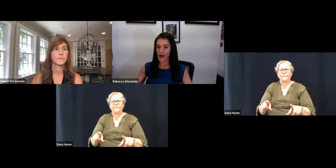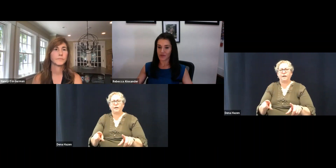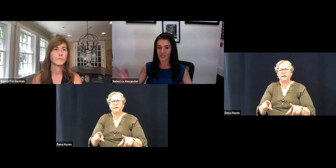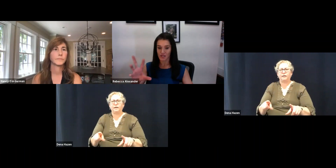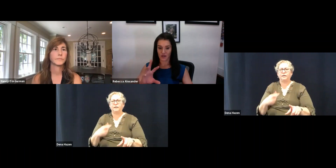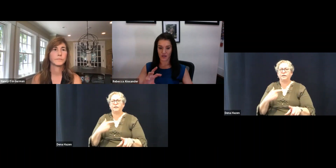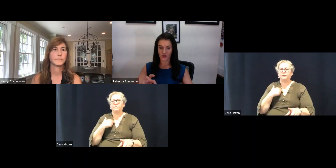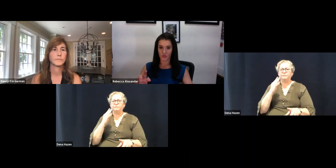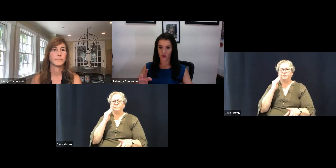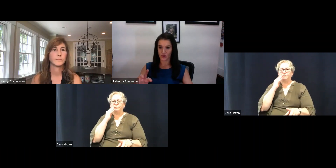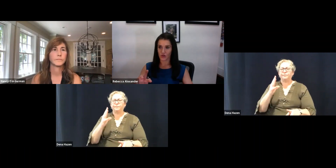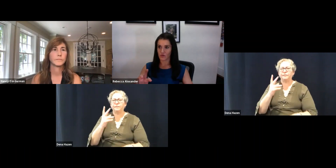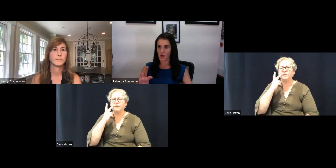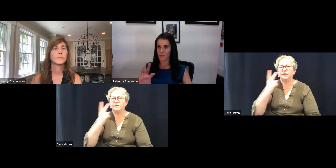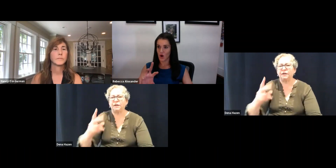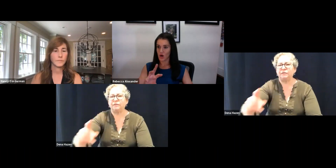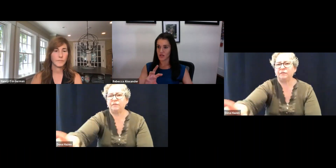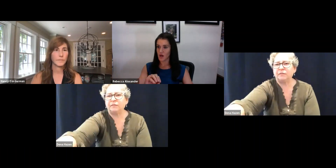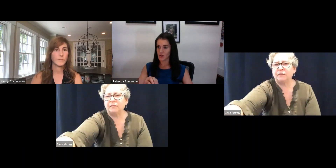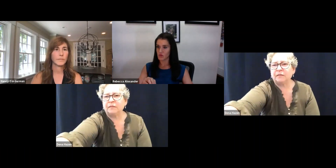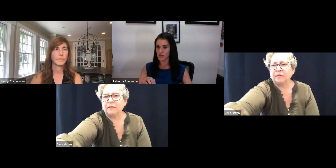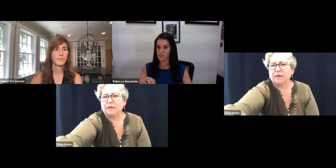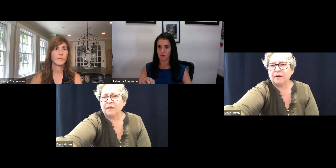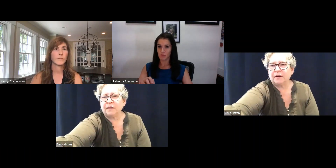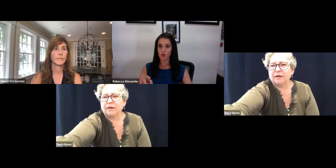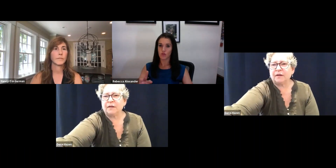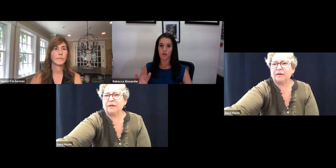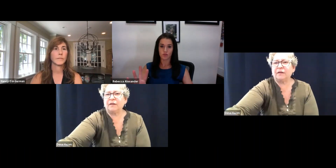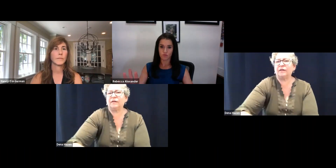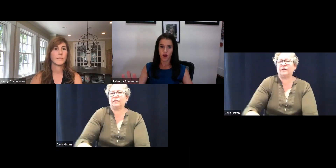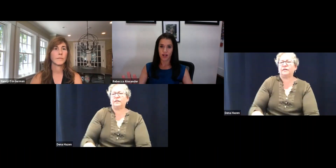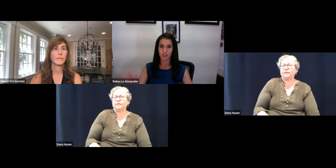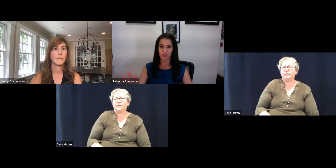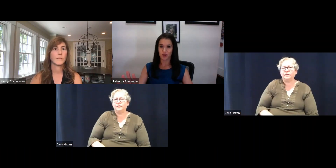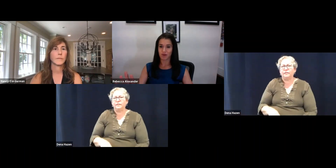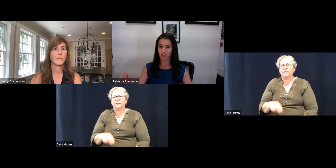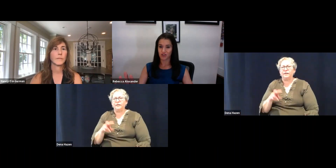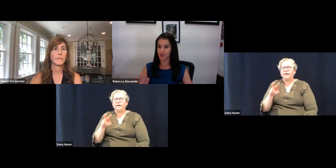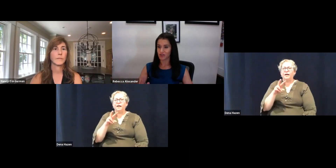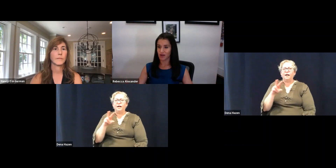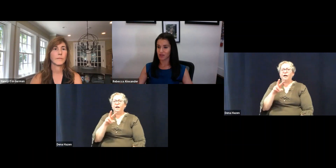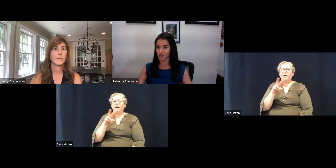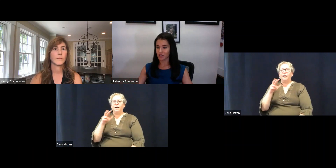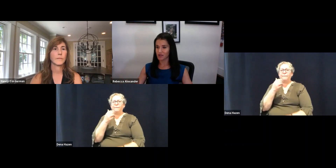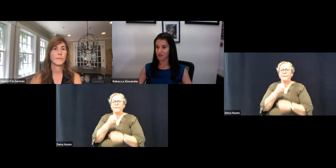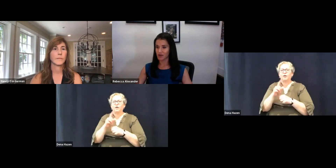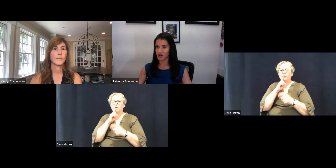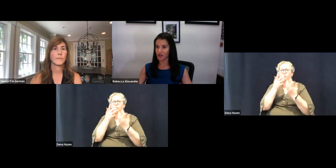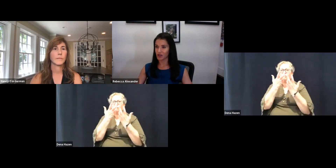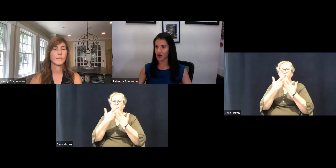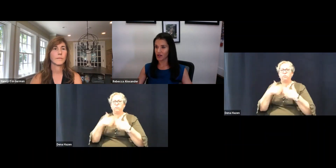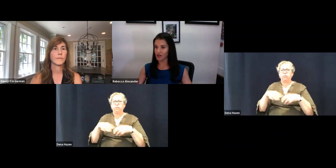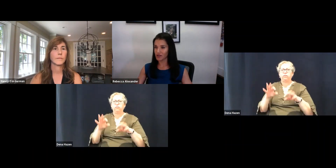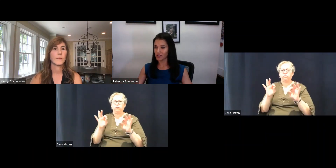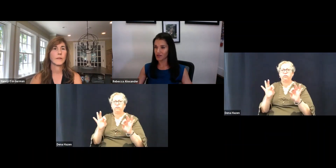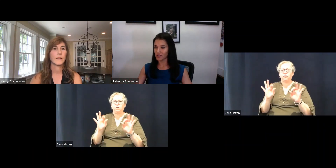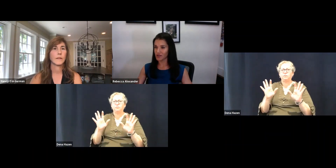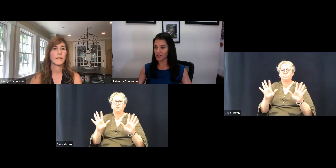I'm seeing the interpreter on and not you, Nancy, but I'm-- it's fine, I just want to make sure that everything is fine on your end.